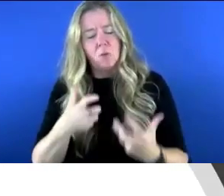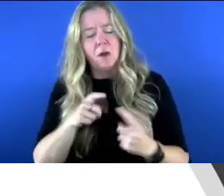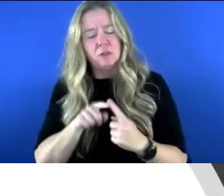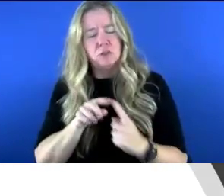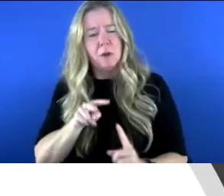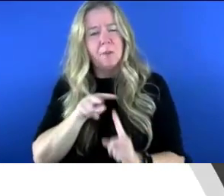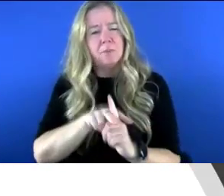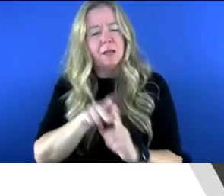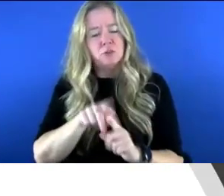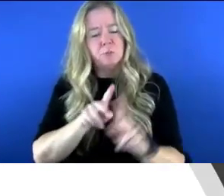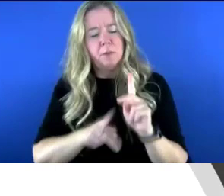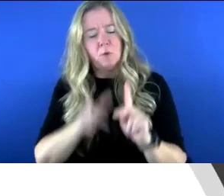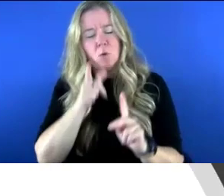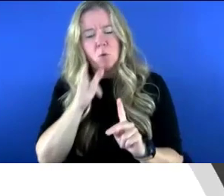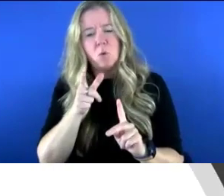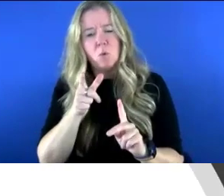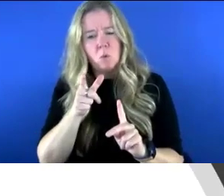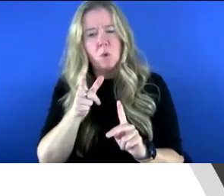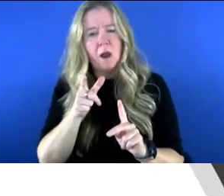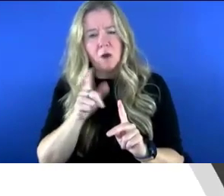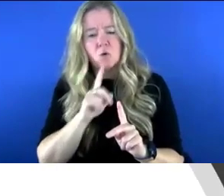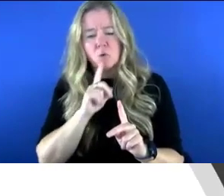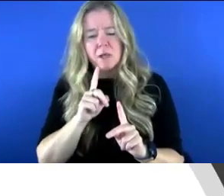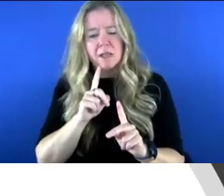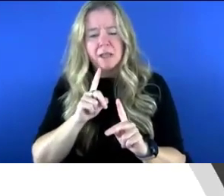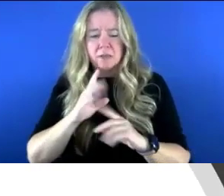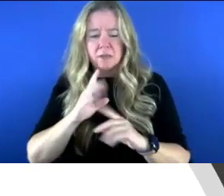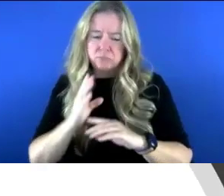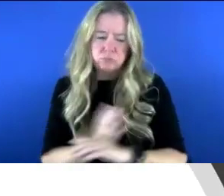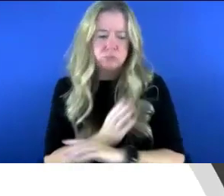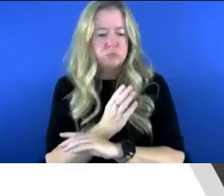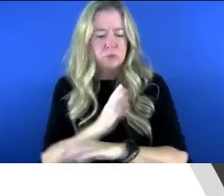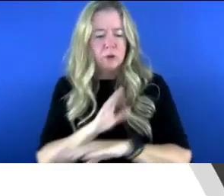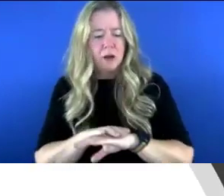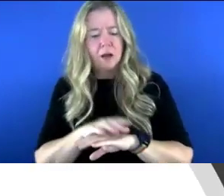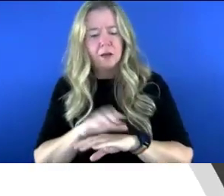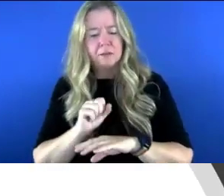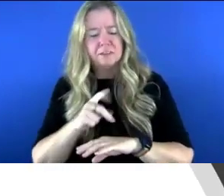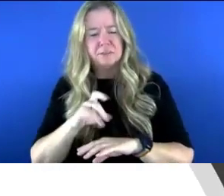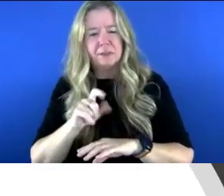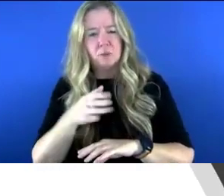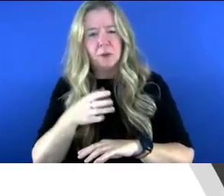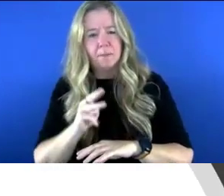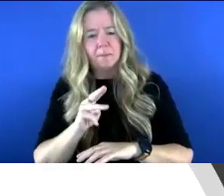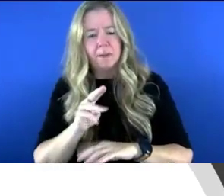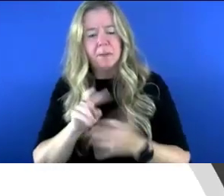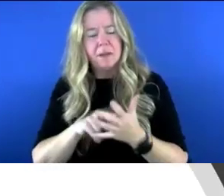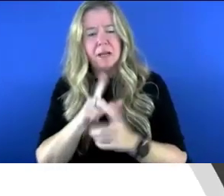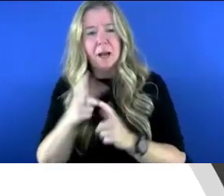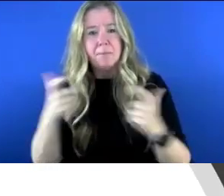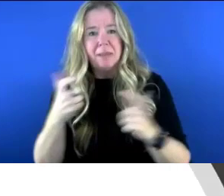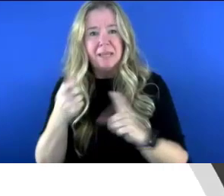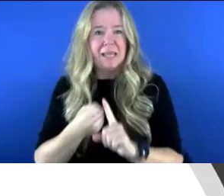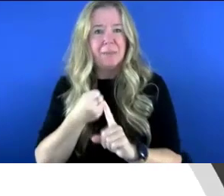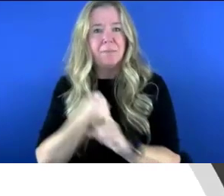that are a lot farther along on the spectrum, right, of, like, a really big impact. But the student